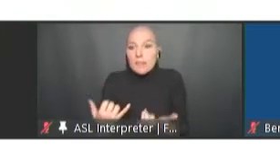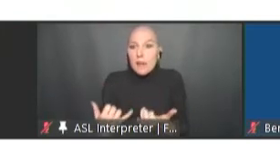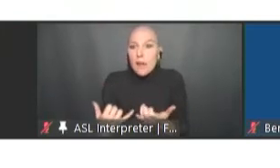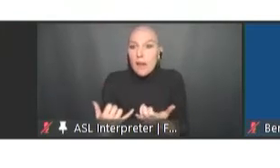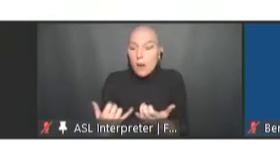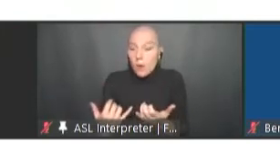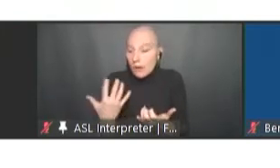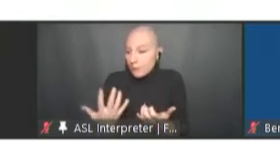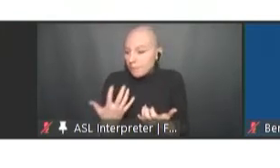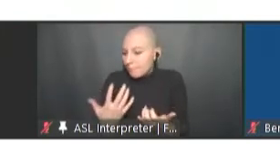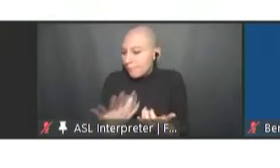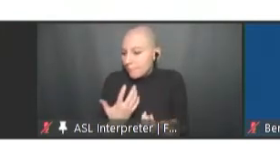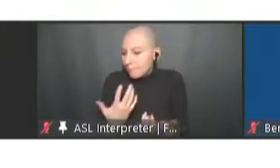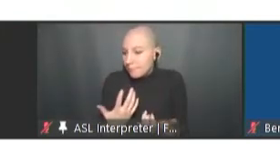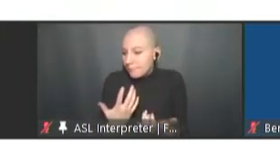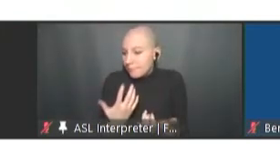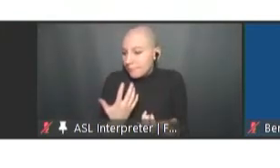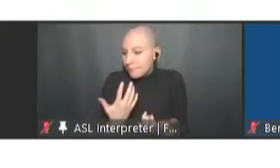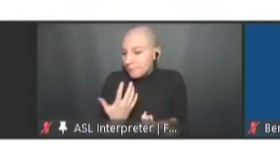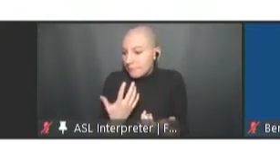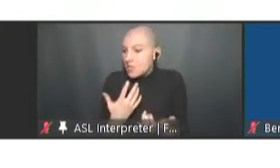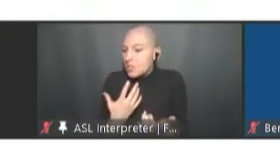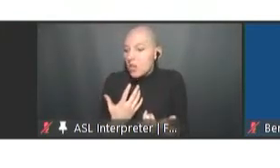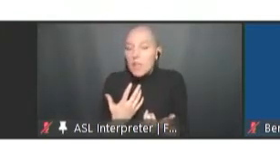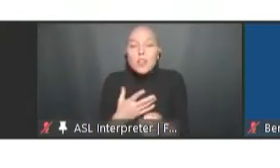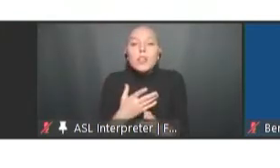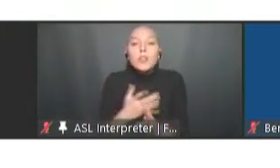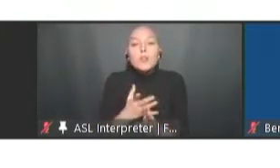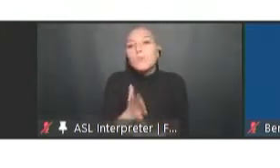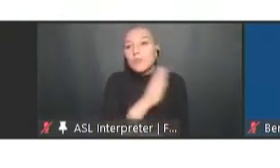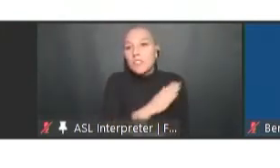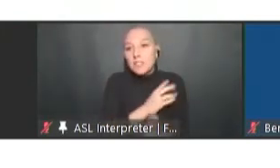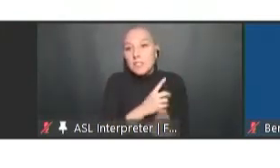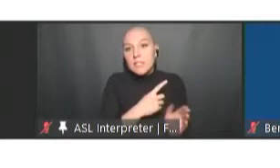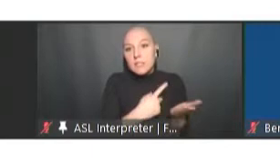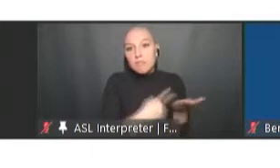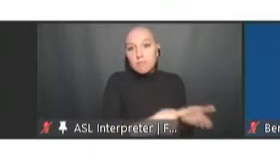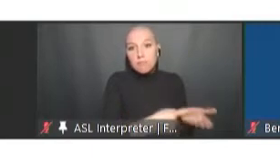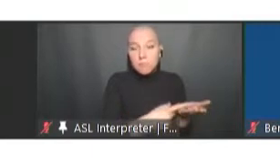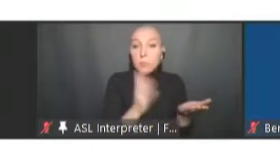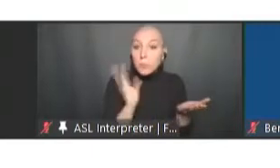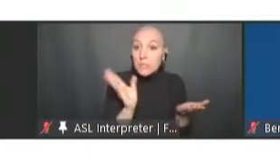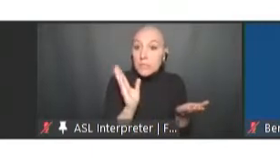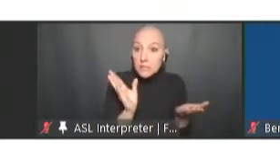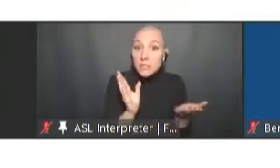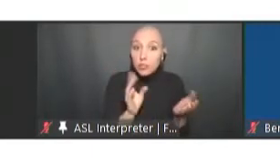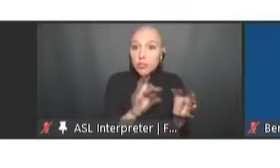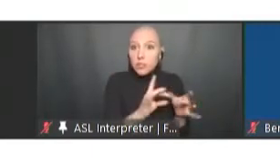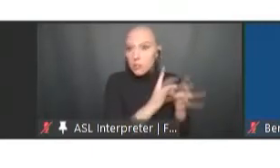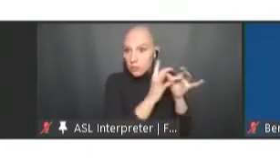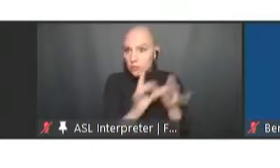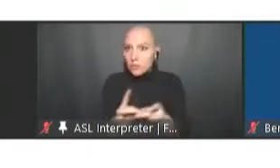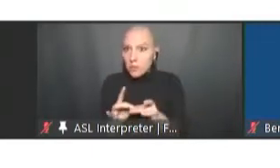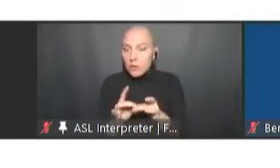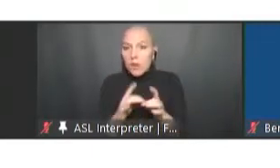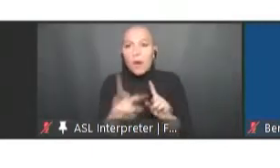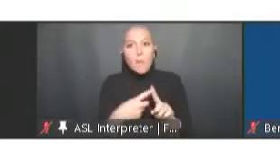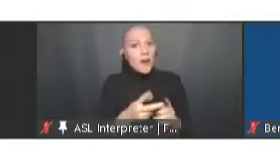earlier discussions and presentations that talked about vaccine confidence and